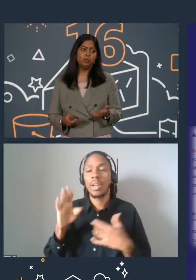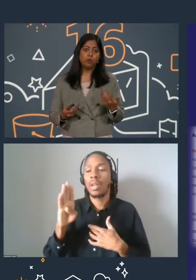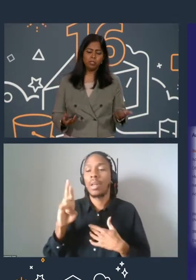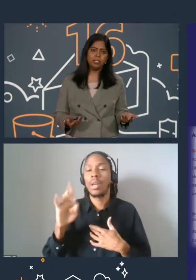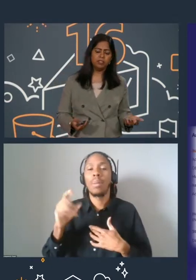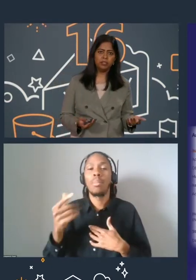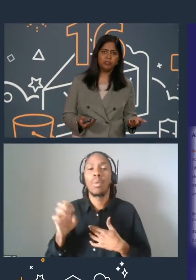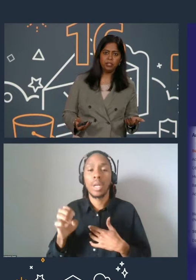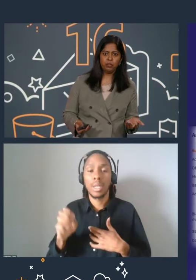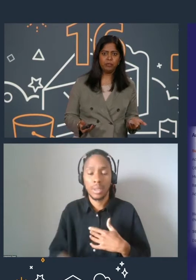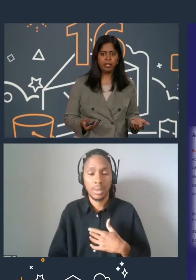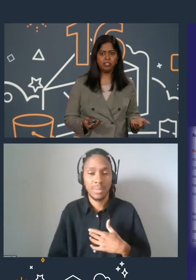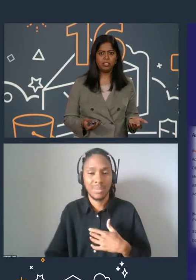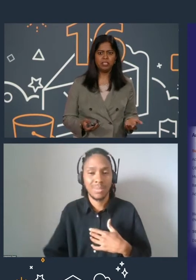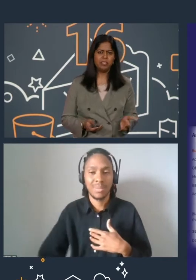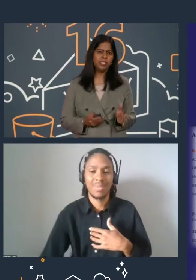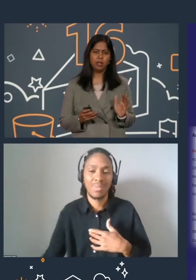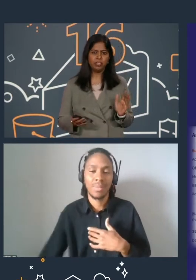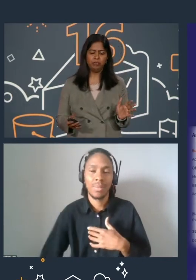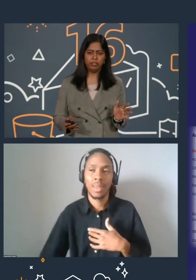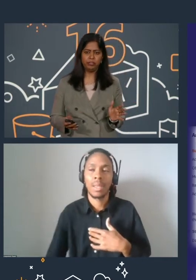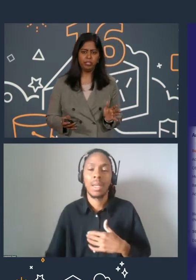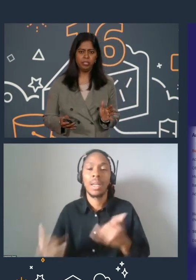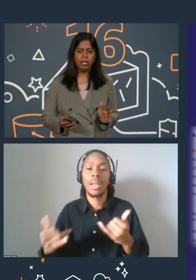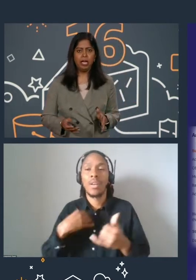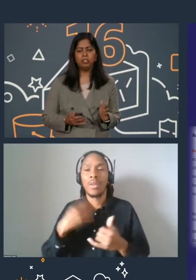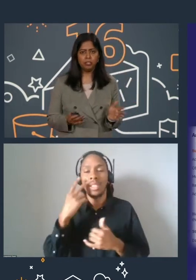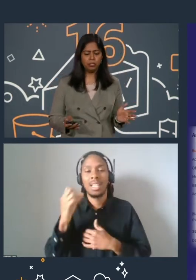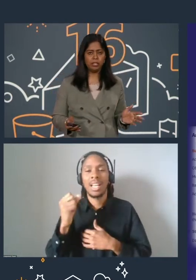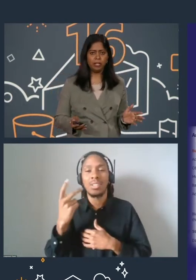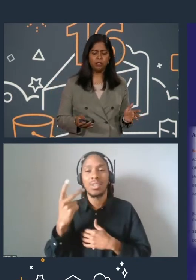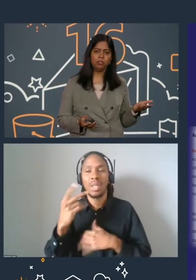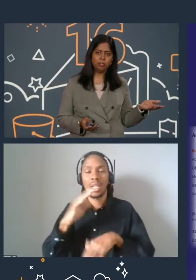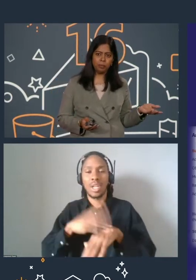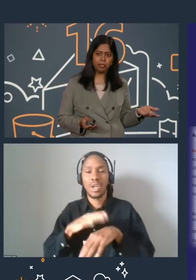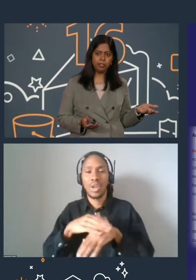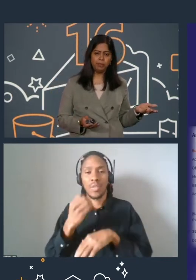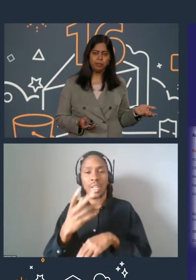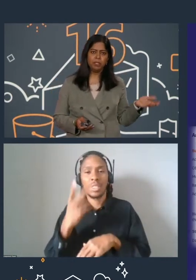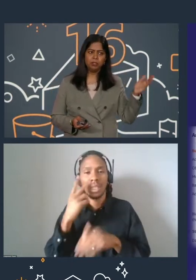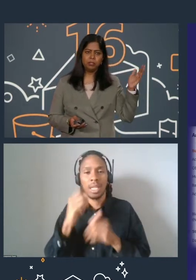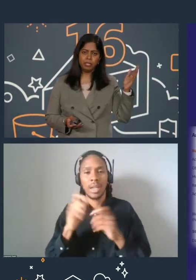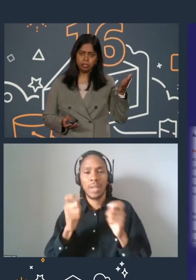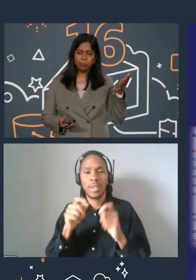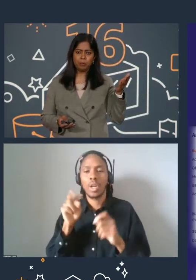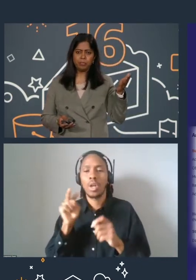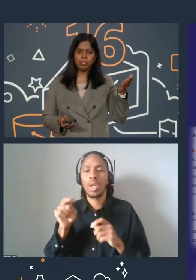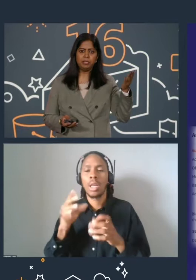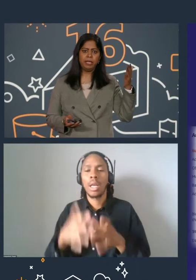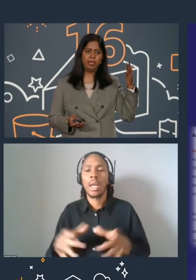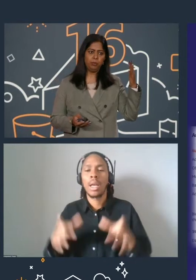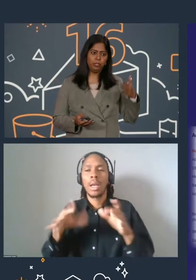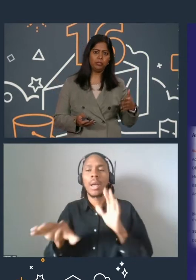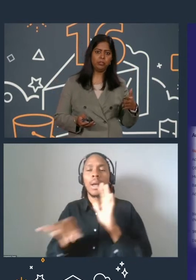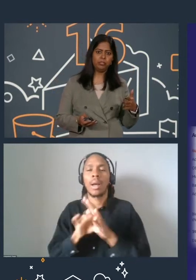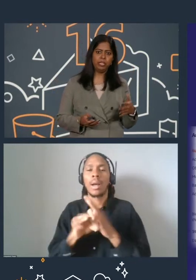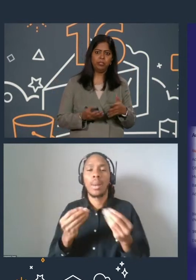what is S3 event notifications, let's see how to configure it. And to do that, go to the bucket, go select the properties. And when you scroll down,